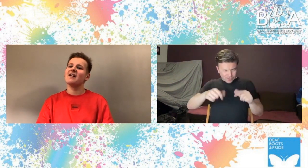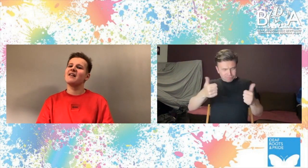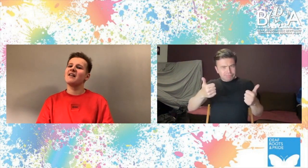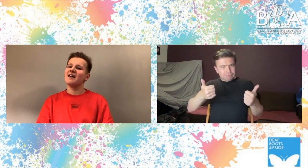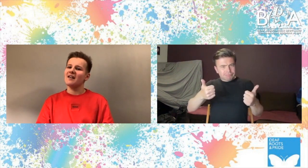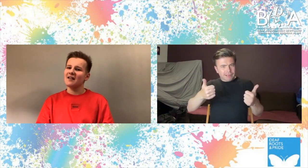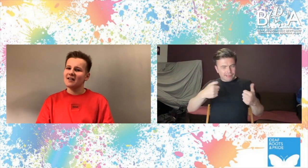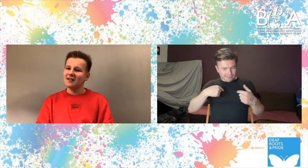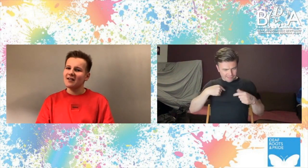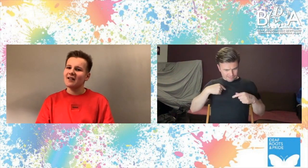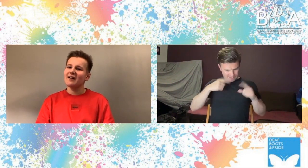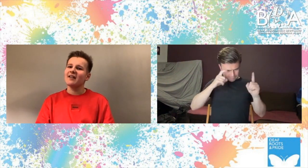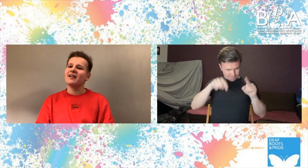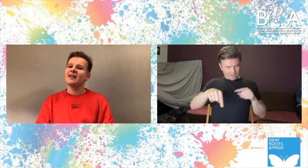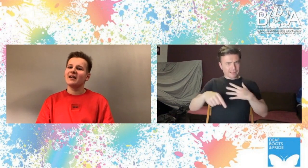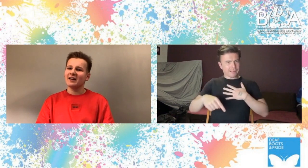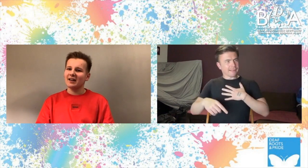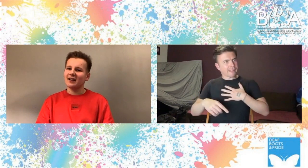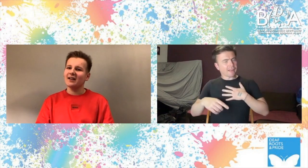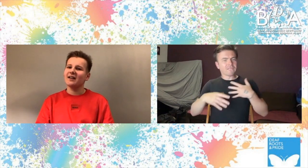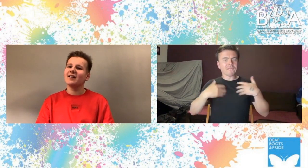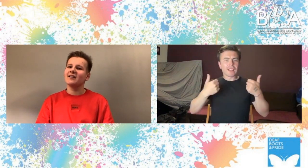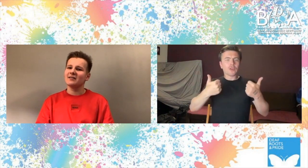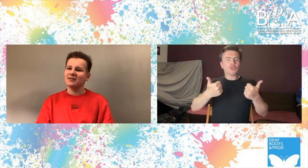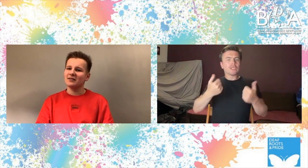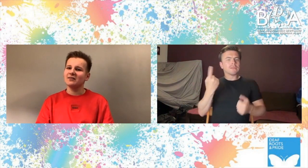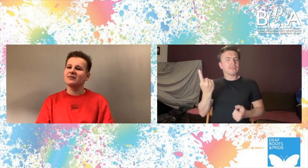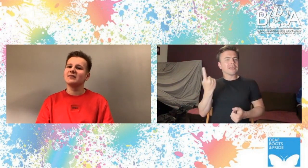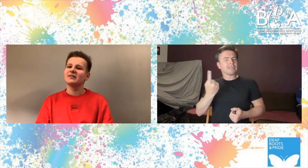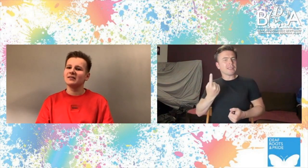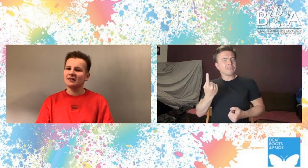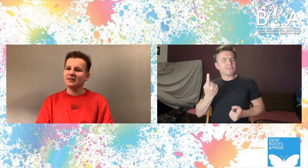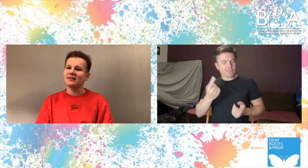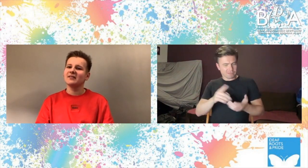what you have taken, it can make you feel proud. I can give you something